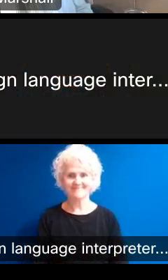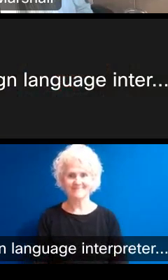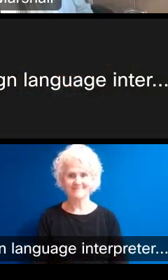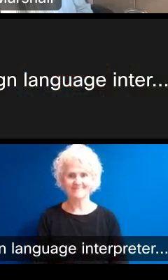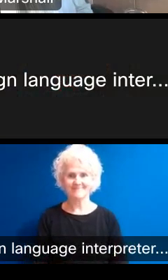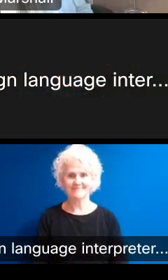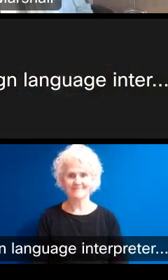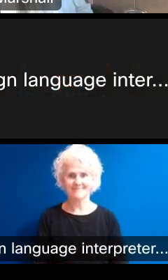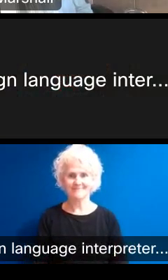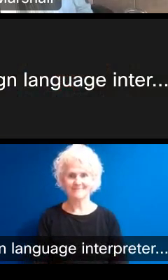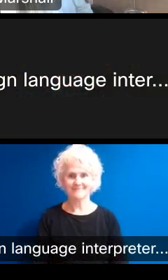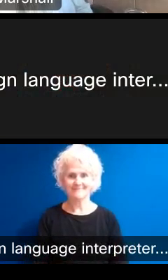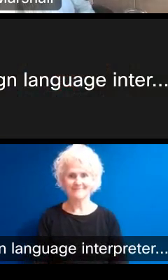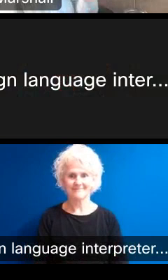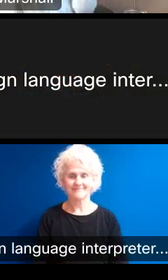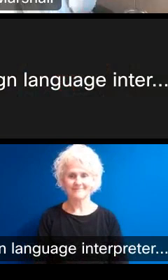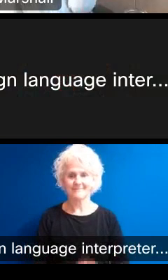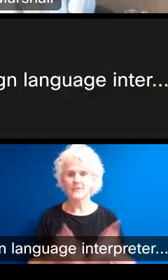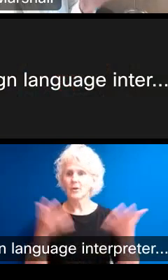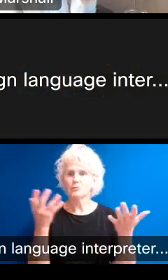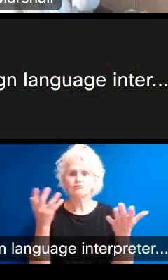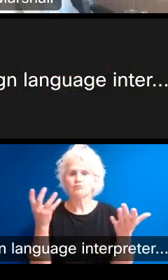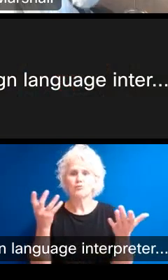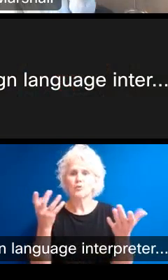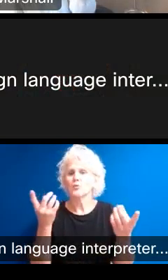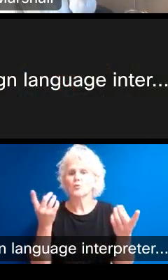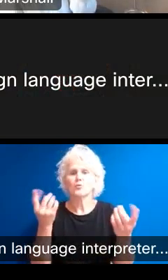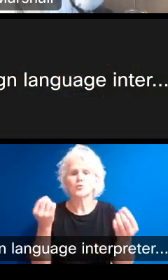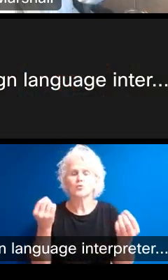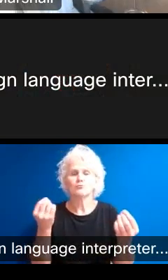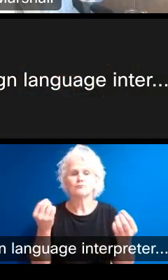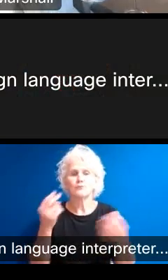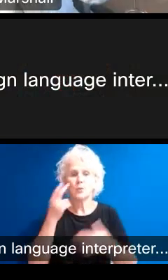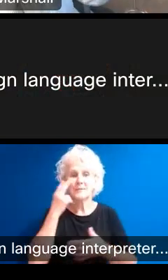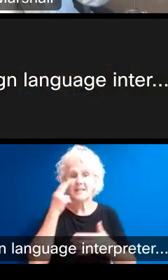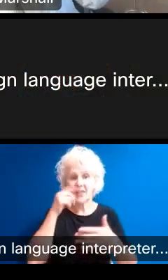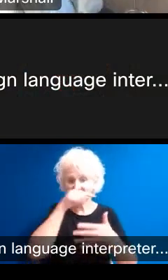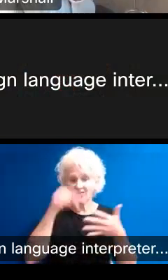So, what do we do then? We've said said okay, here's the current situation, here's the history,